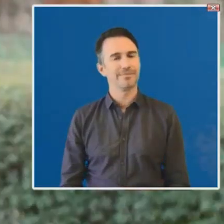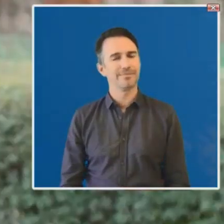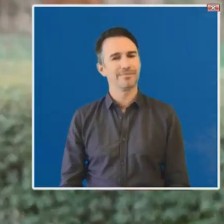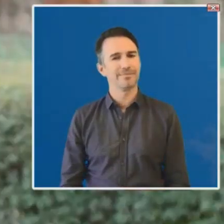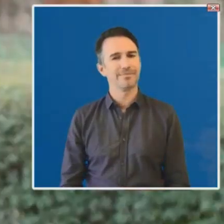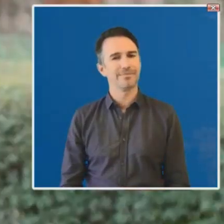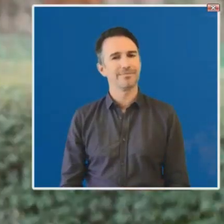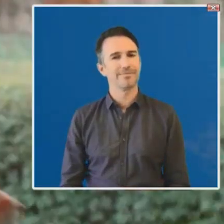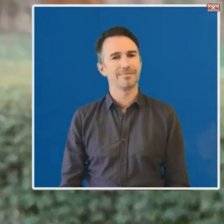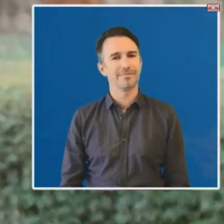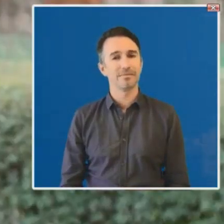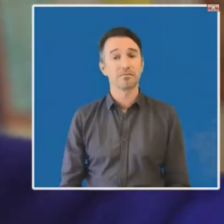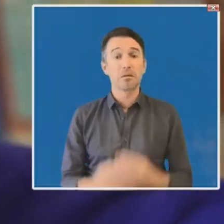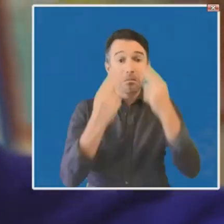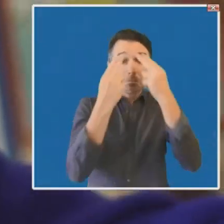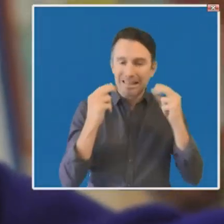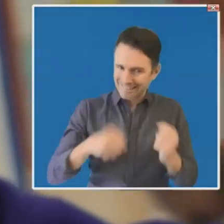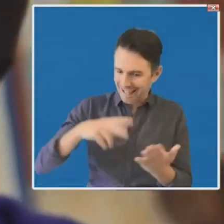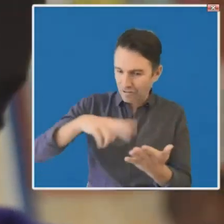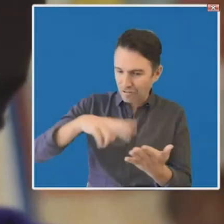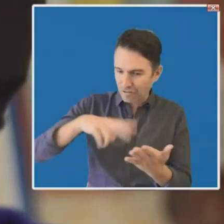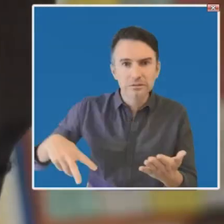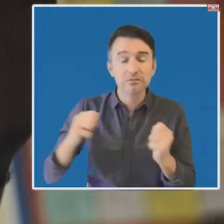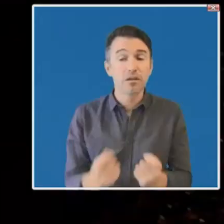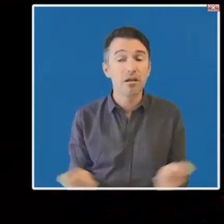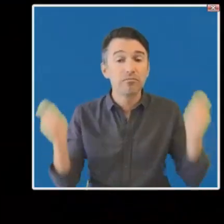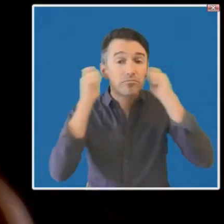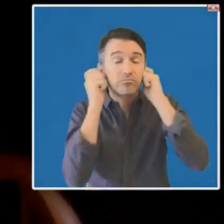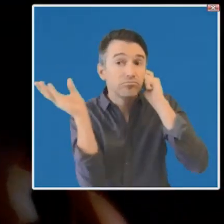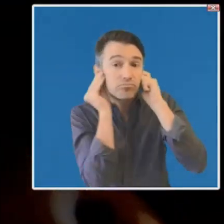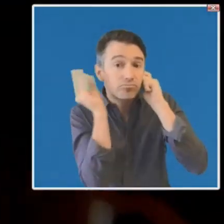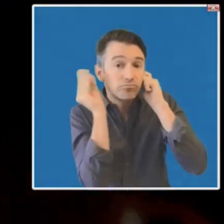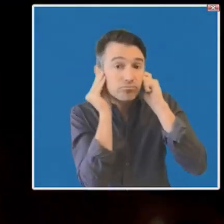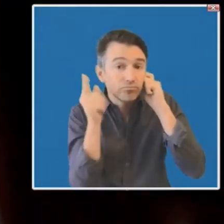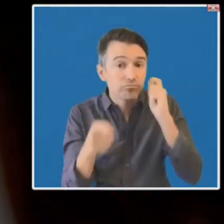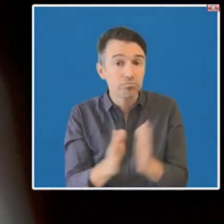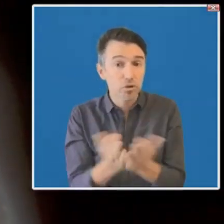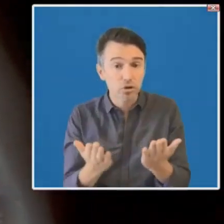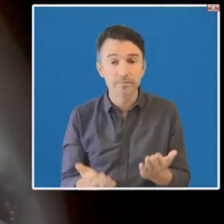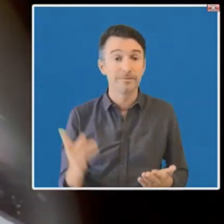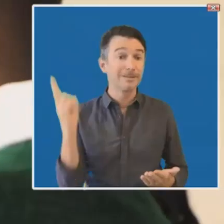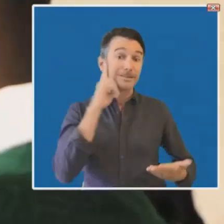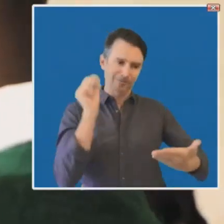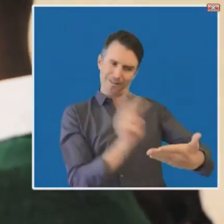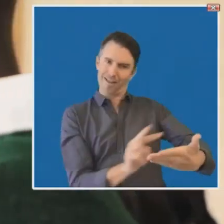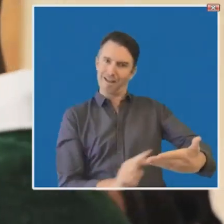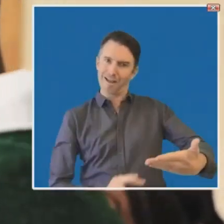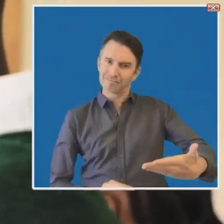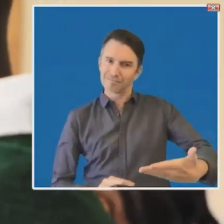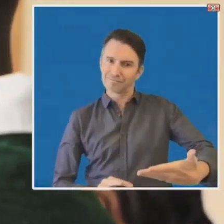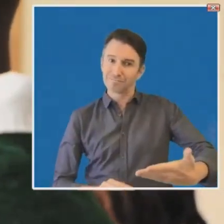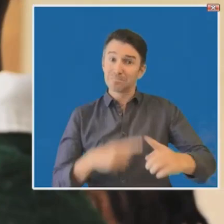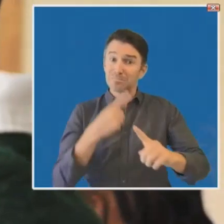Imagine the book with choices sort of visually impaired can read through audio and the deaf can read it with a sign language video.